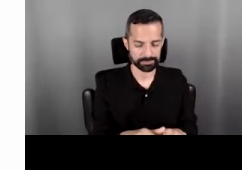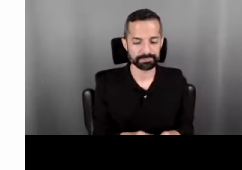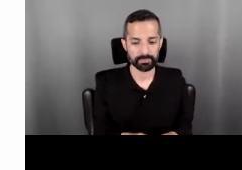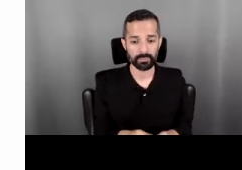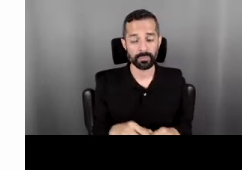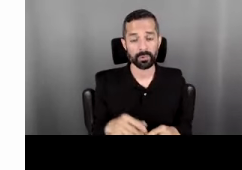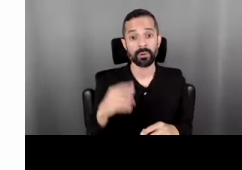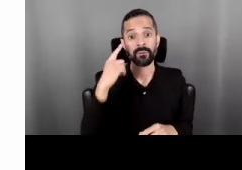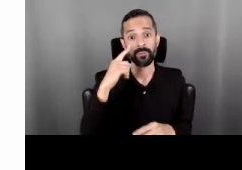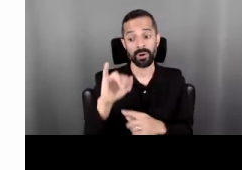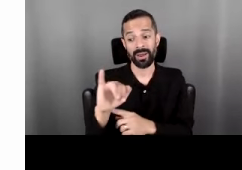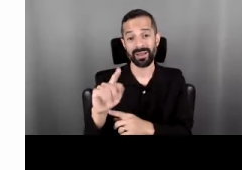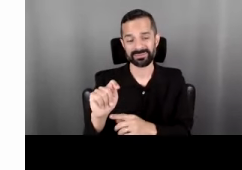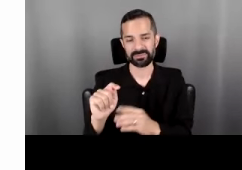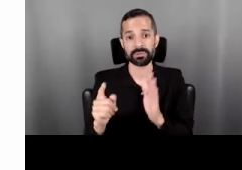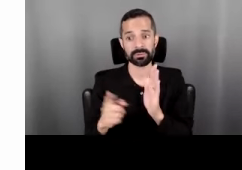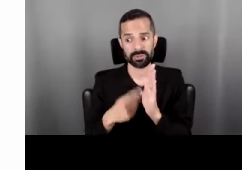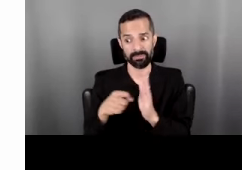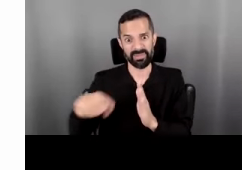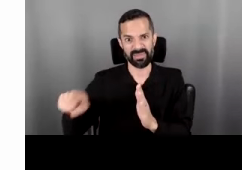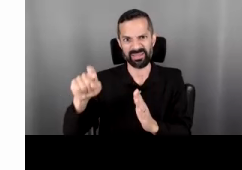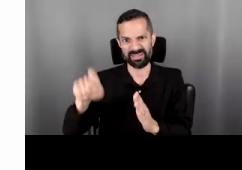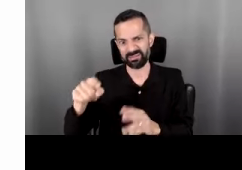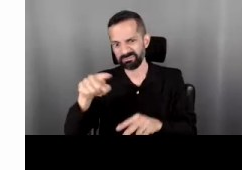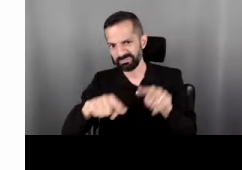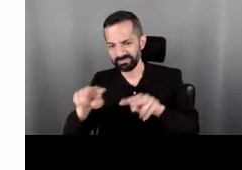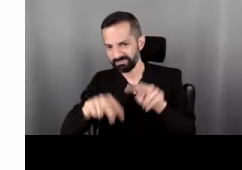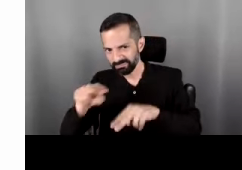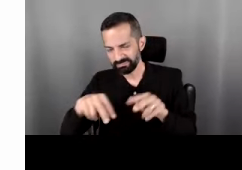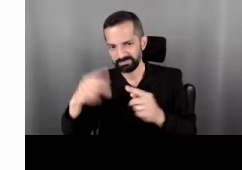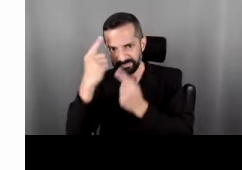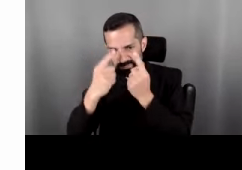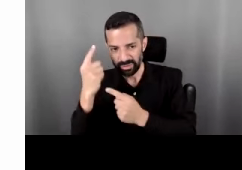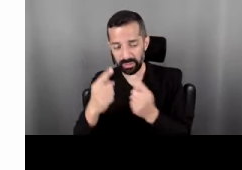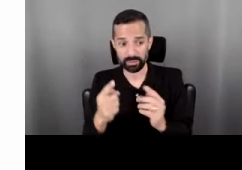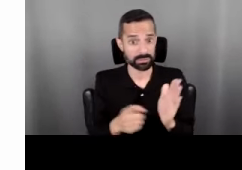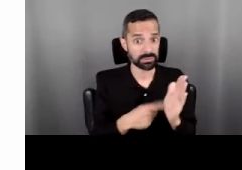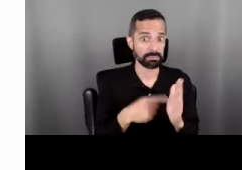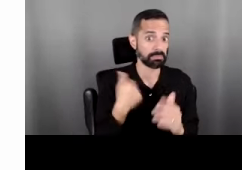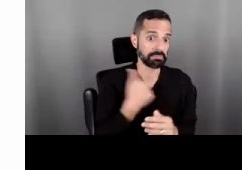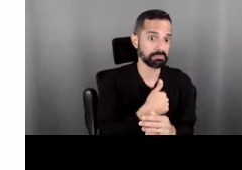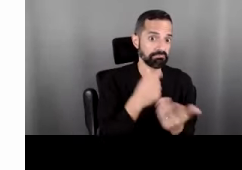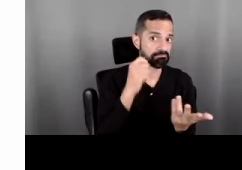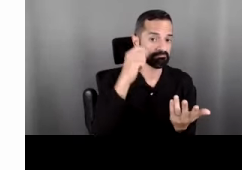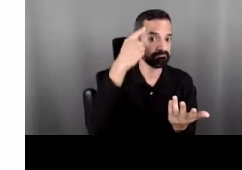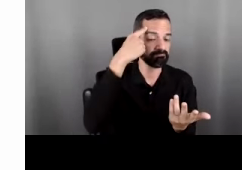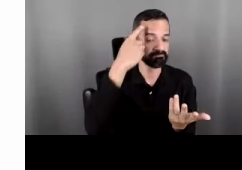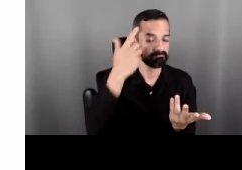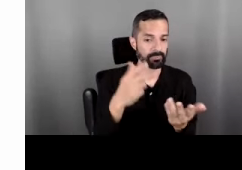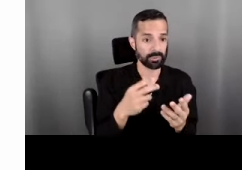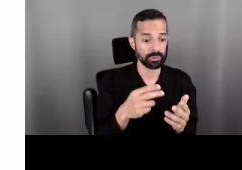that might not immediately be evidenced and the resource requests submission